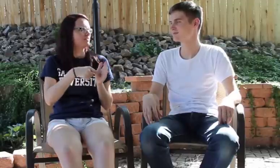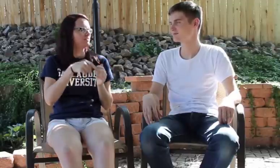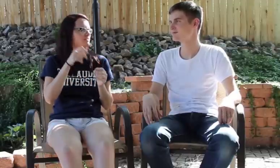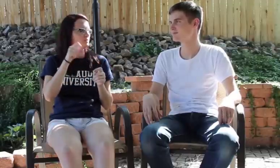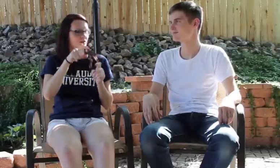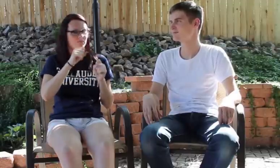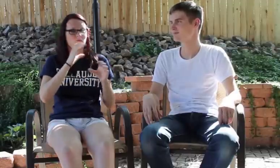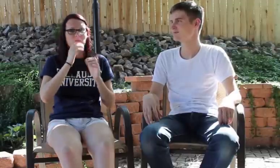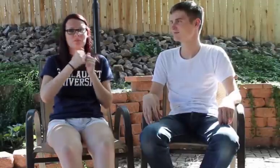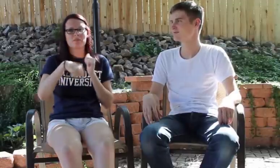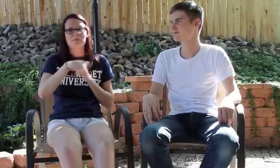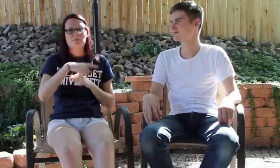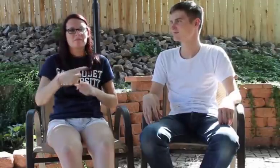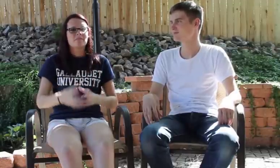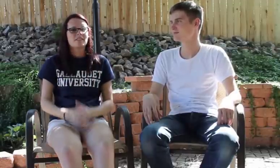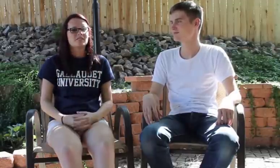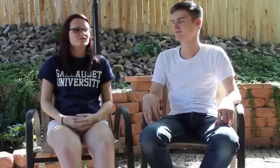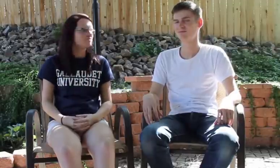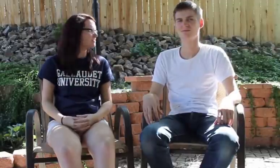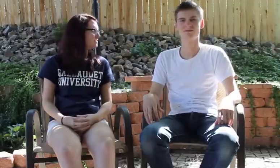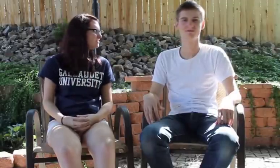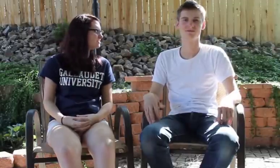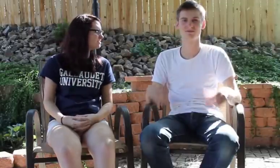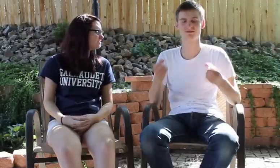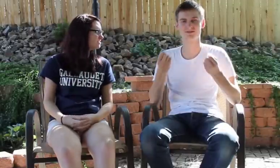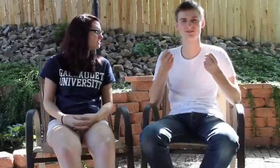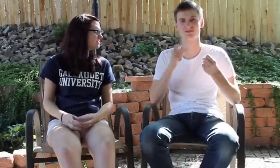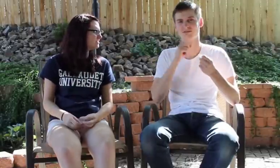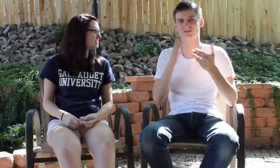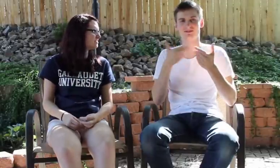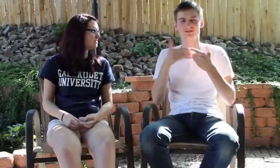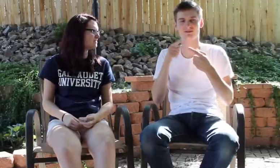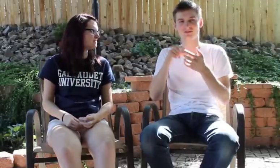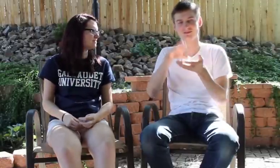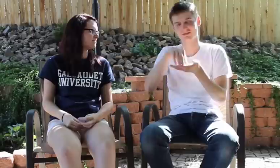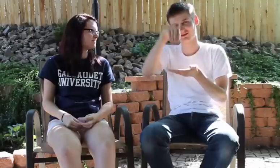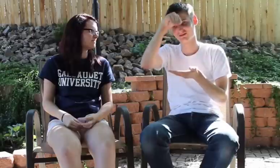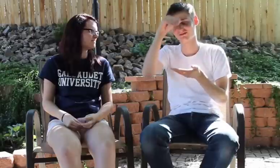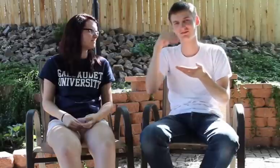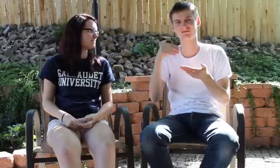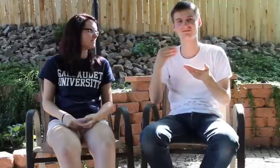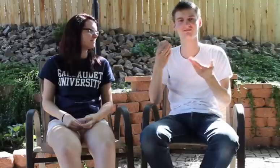understanding. You can show you love each other by communicating with them. Sign Language